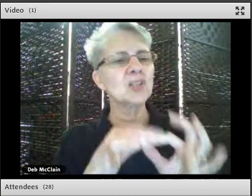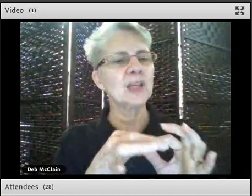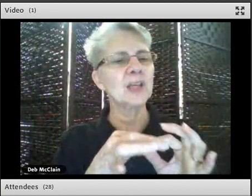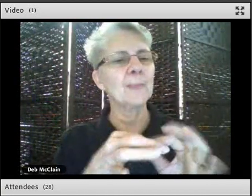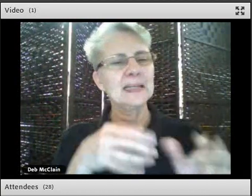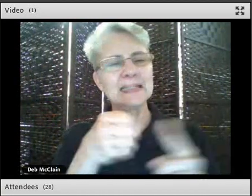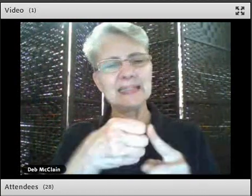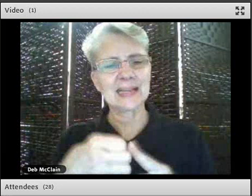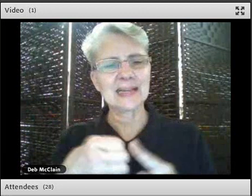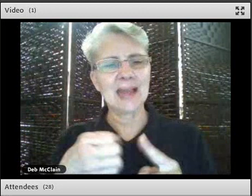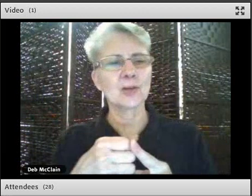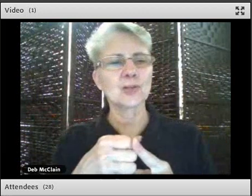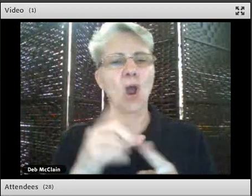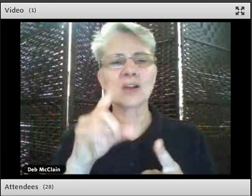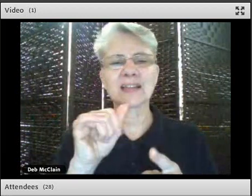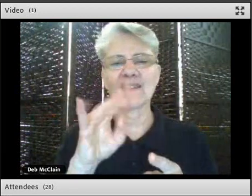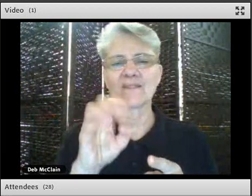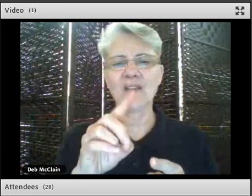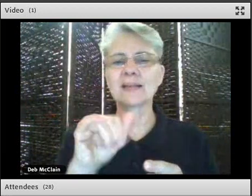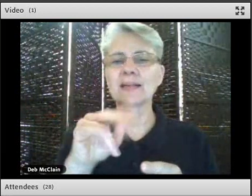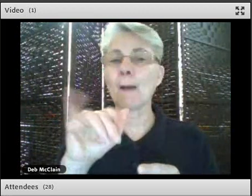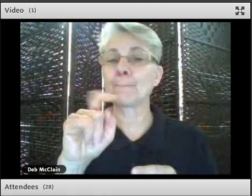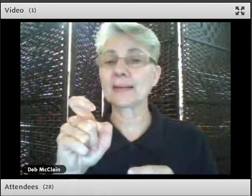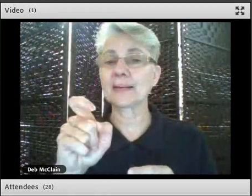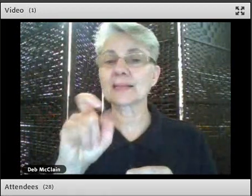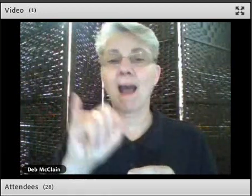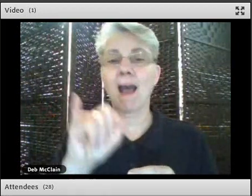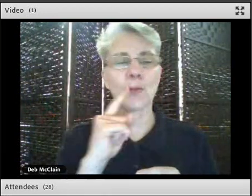that equate to whatever the role might be.